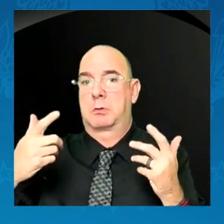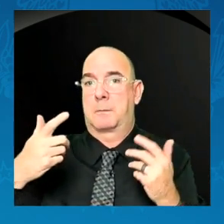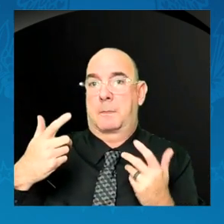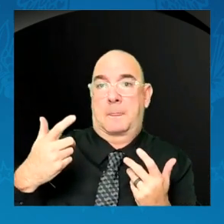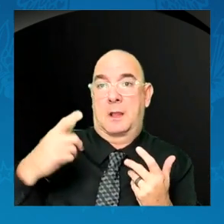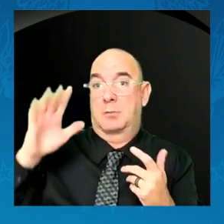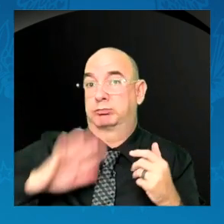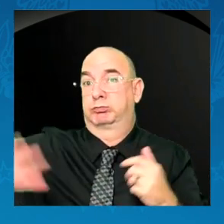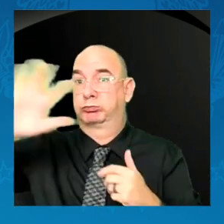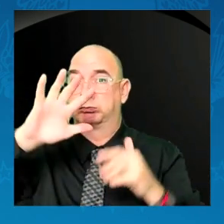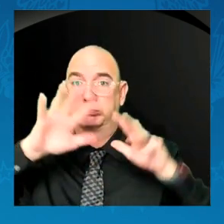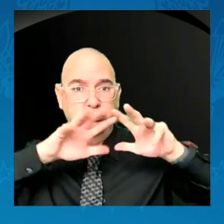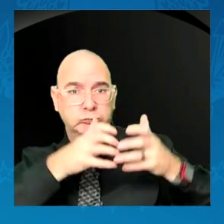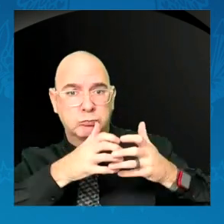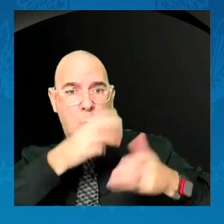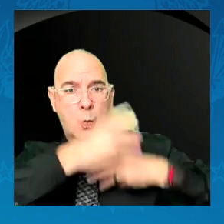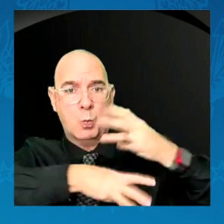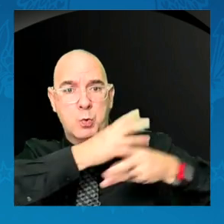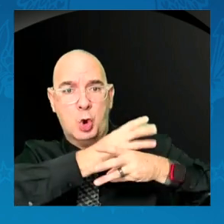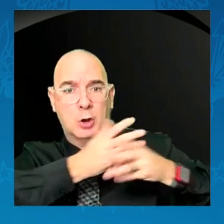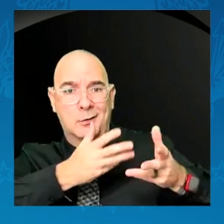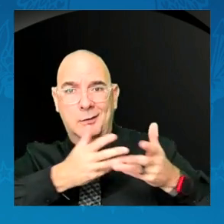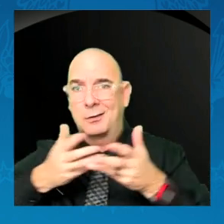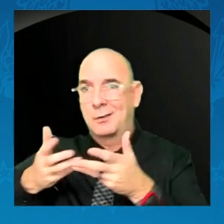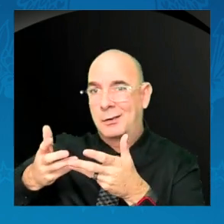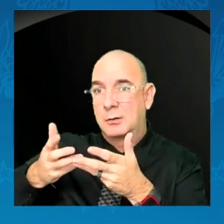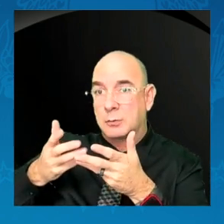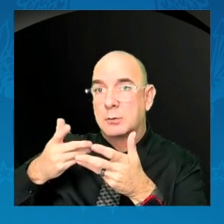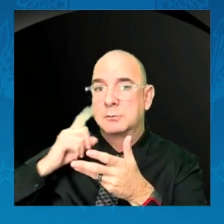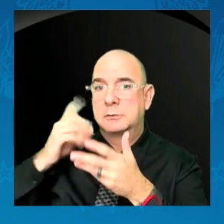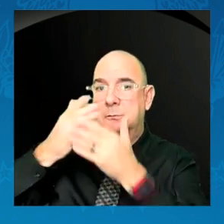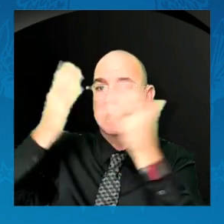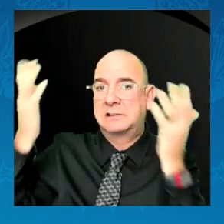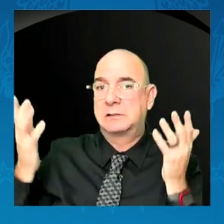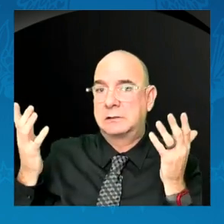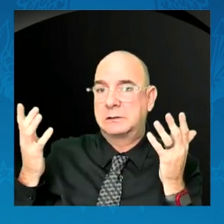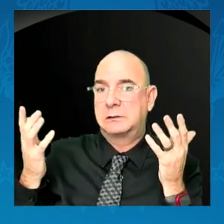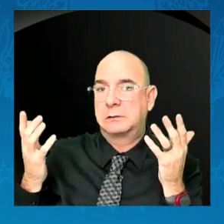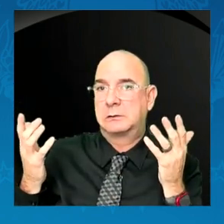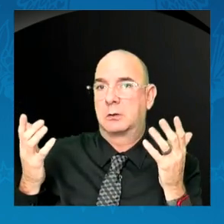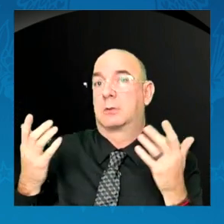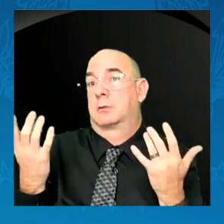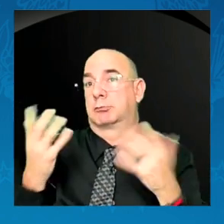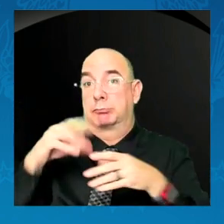and a space STEM strategy that includes all and invites collaboration across federal agencies